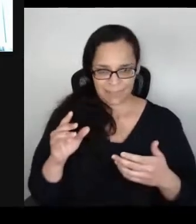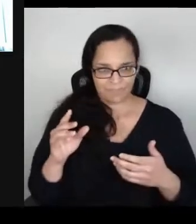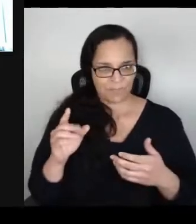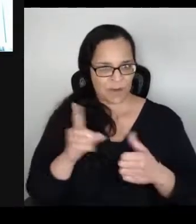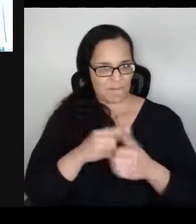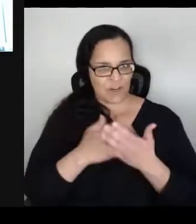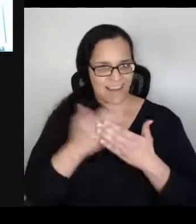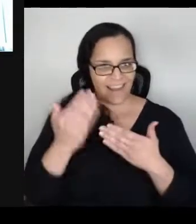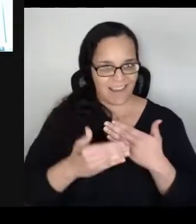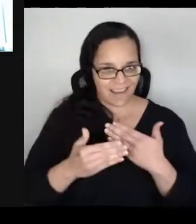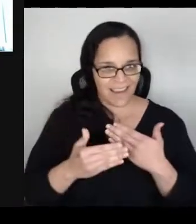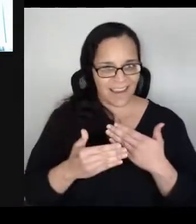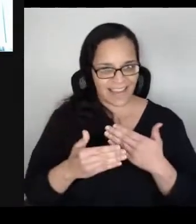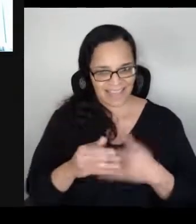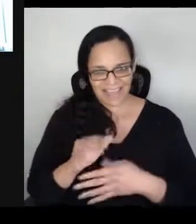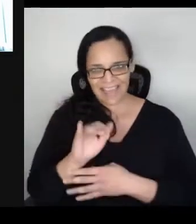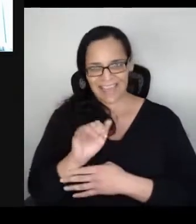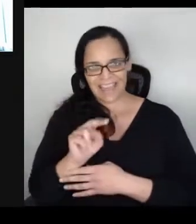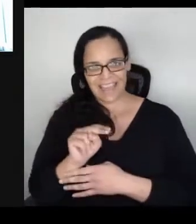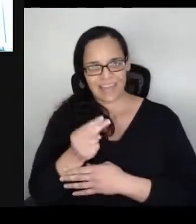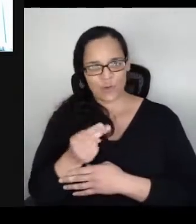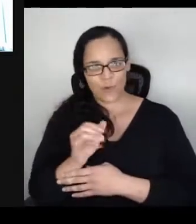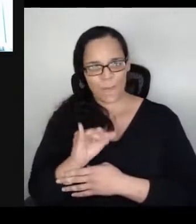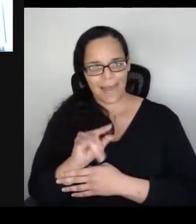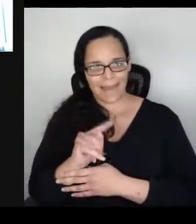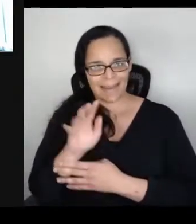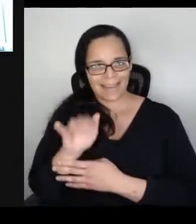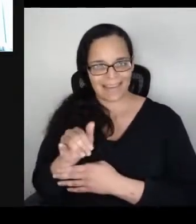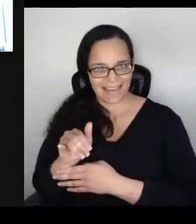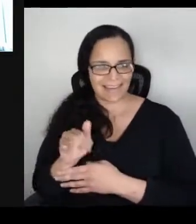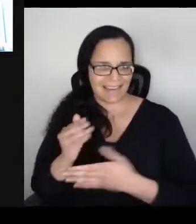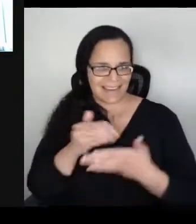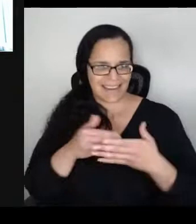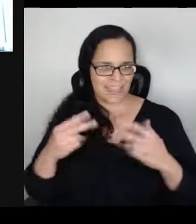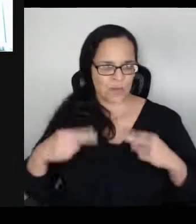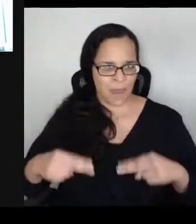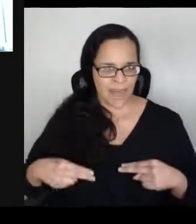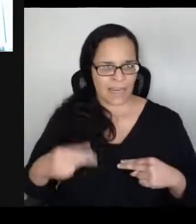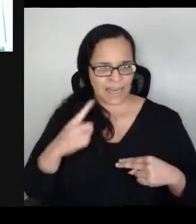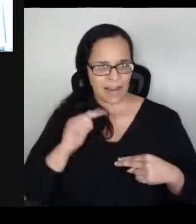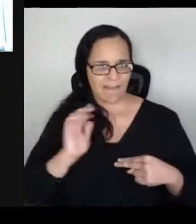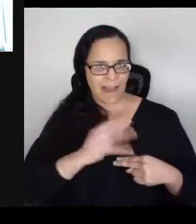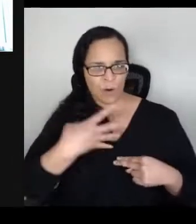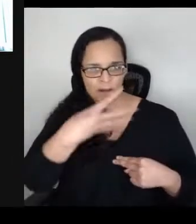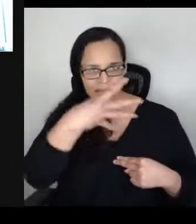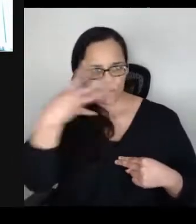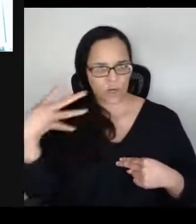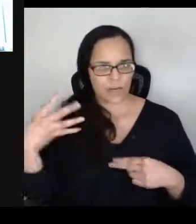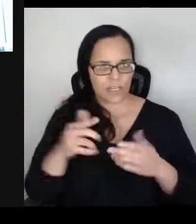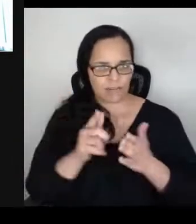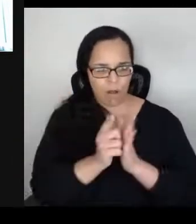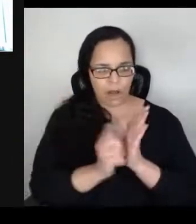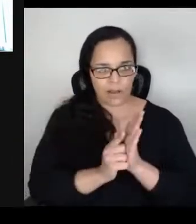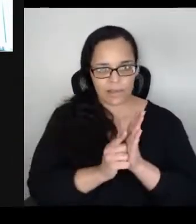and the injustice of our immigration laws. And I would love to hear from you and for the audience